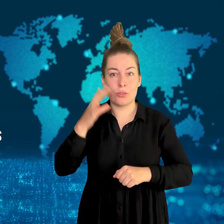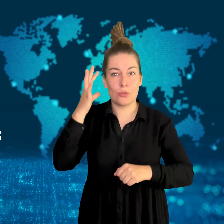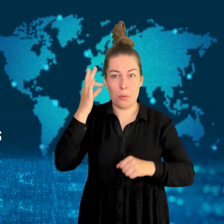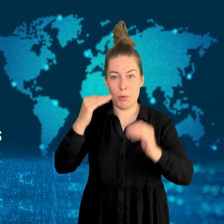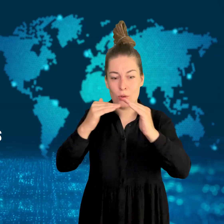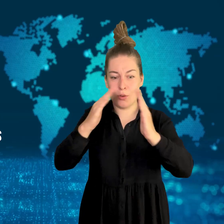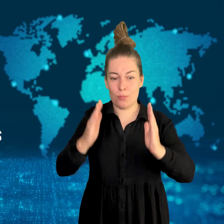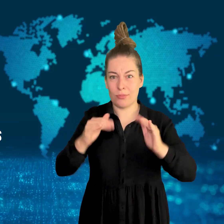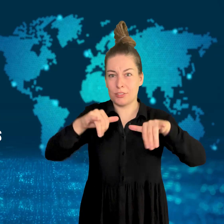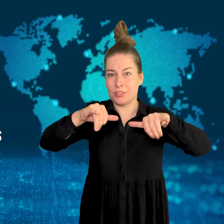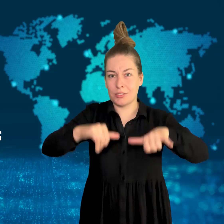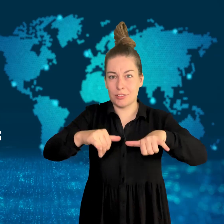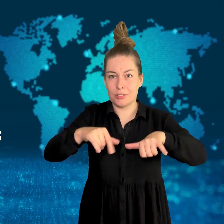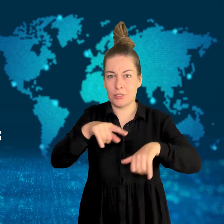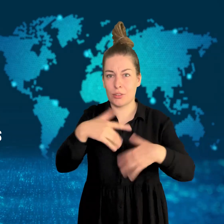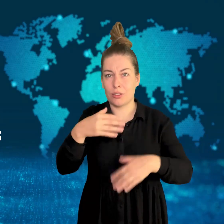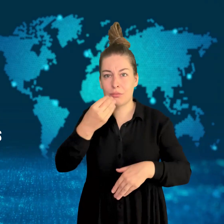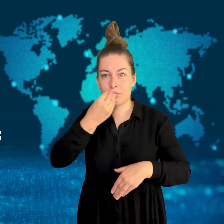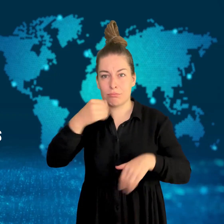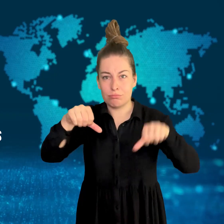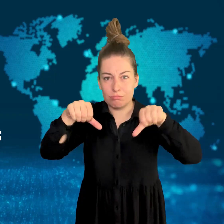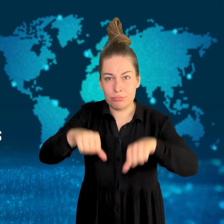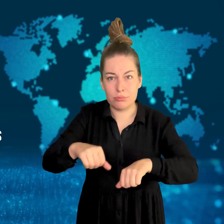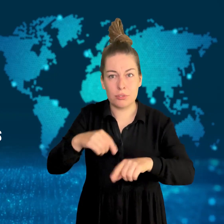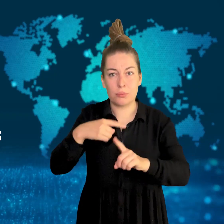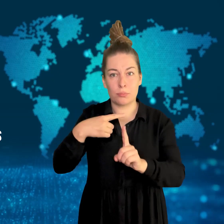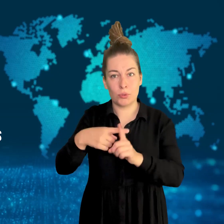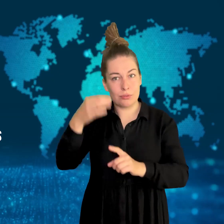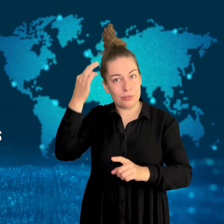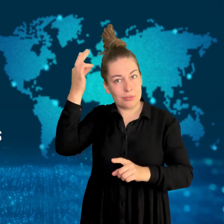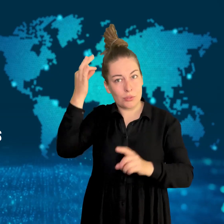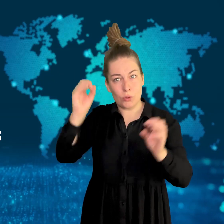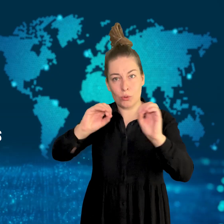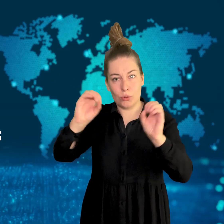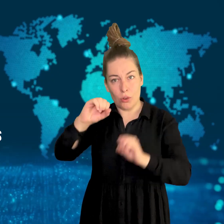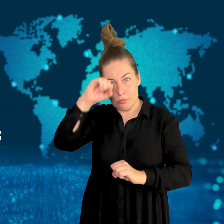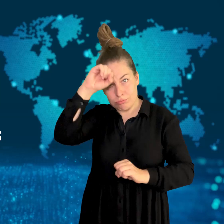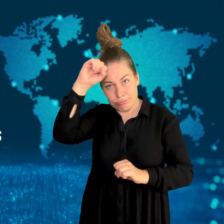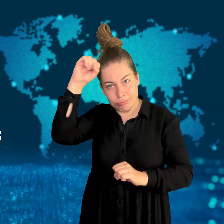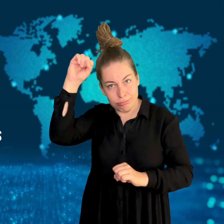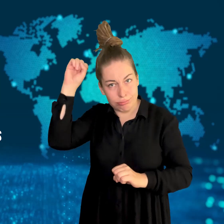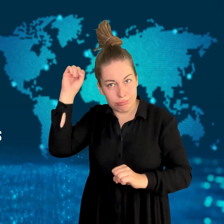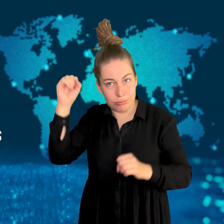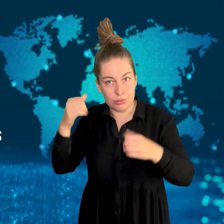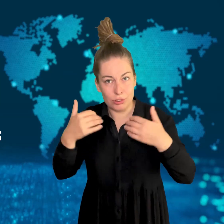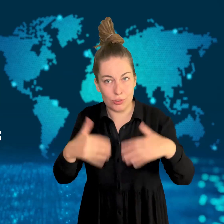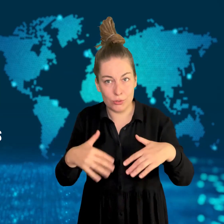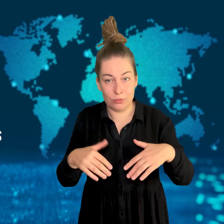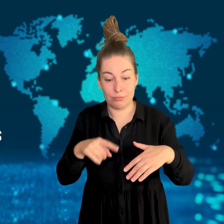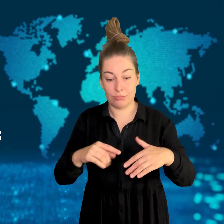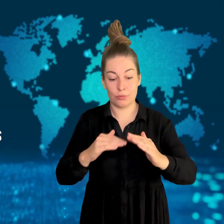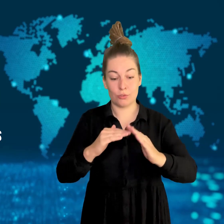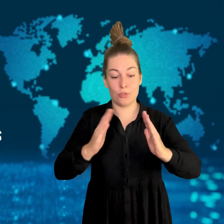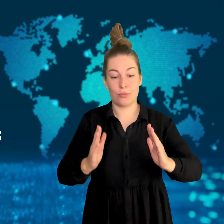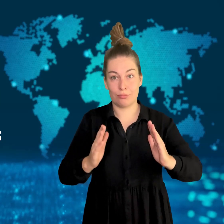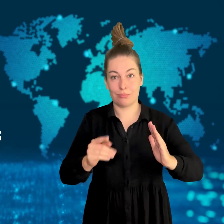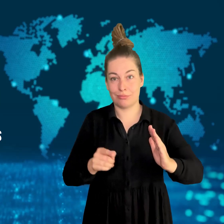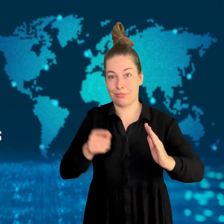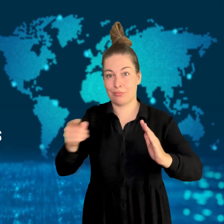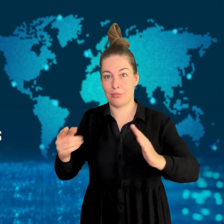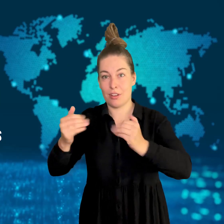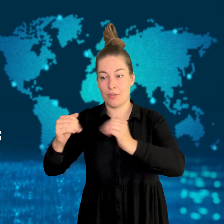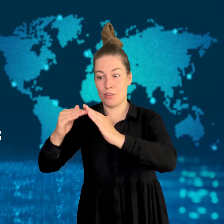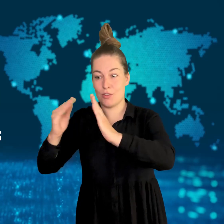Early reports said she was malnourished and her head was shaved.